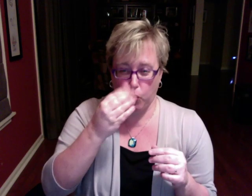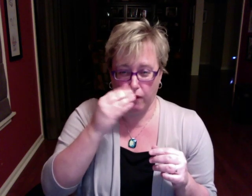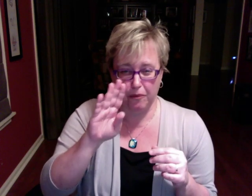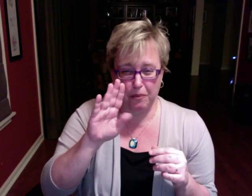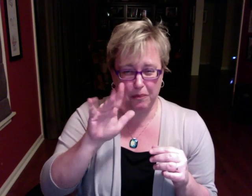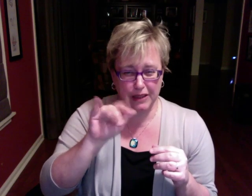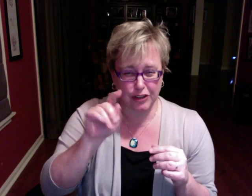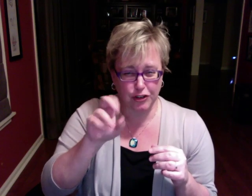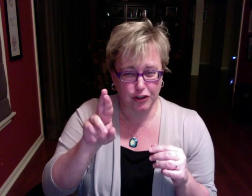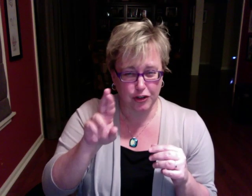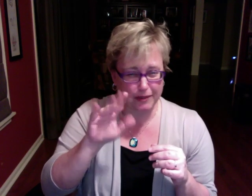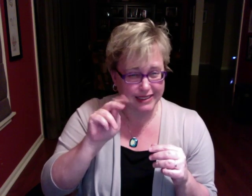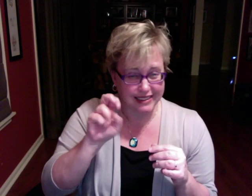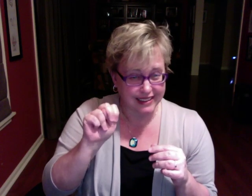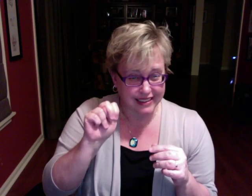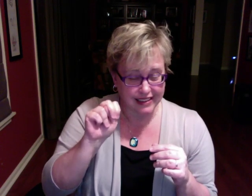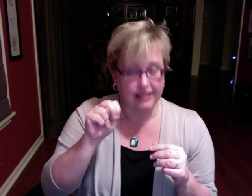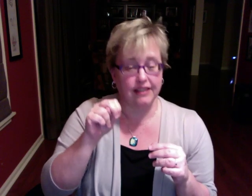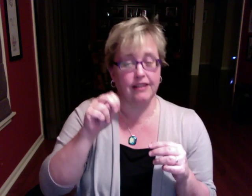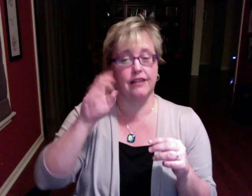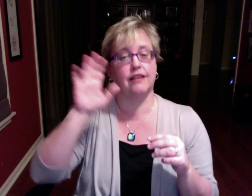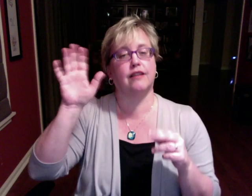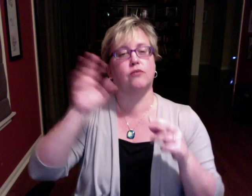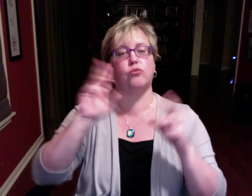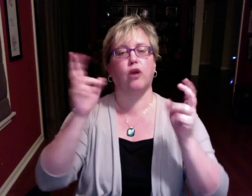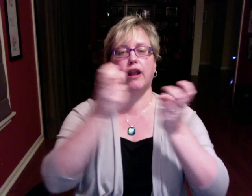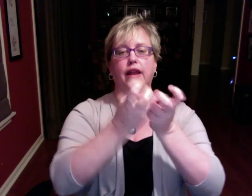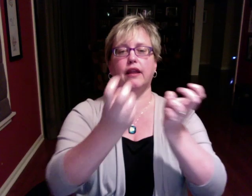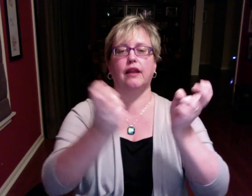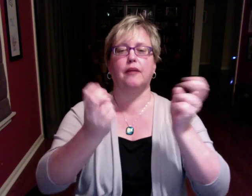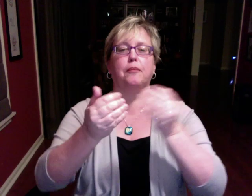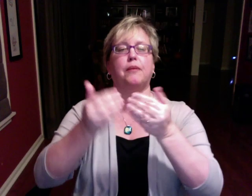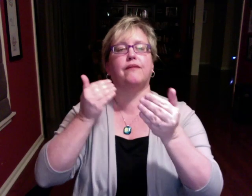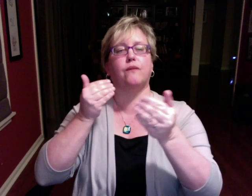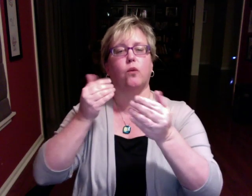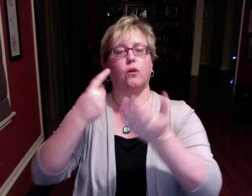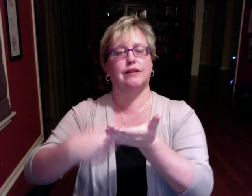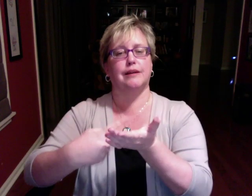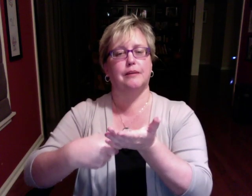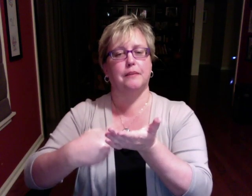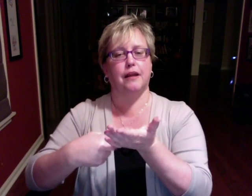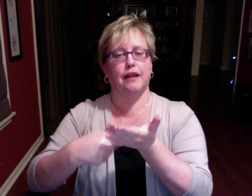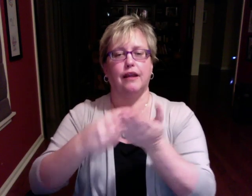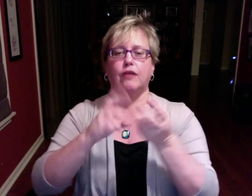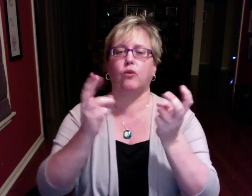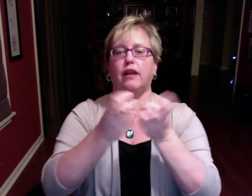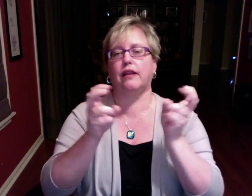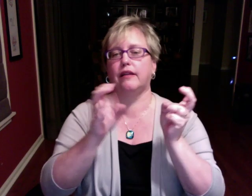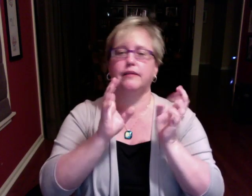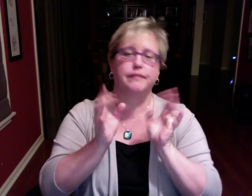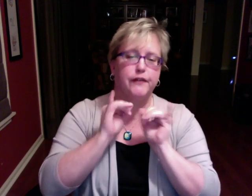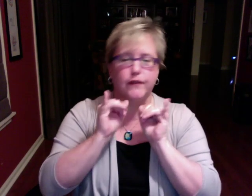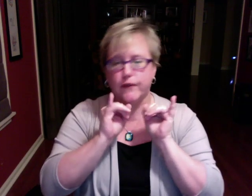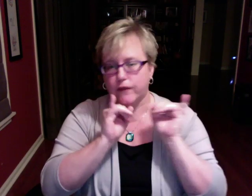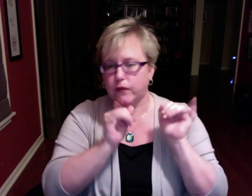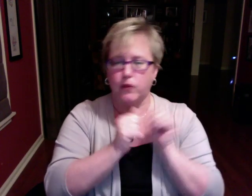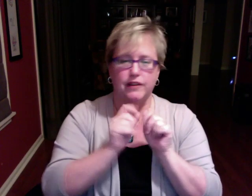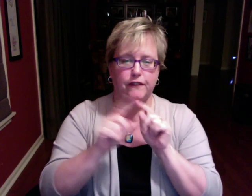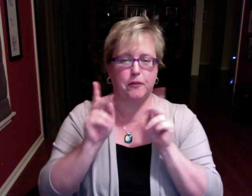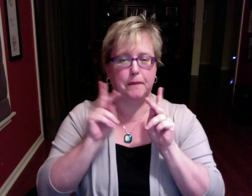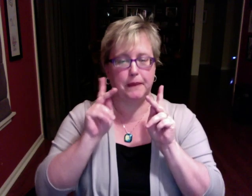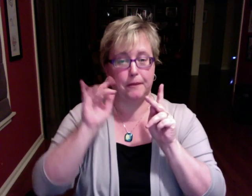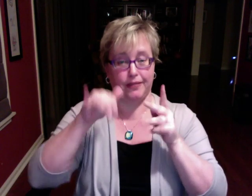roped off area was for his show on CNN. Where he did his pre-debate interviews with different people.